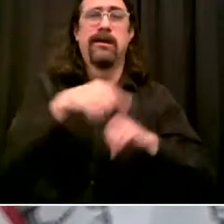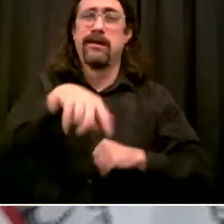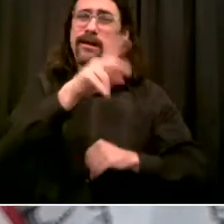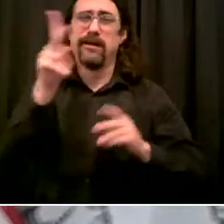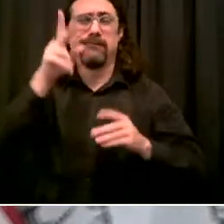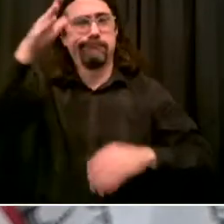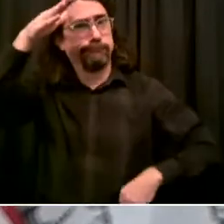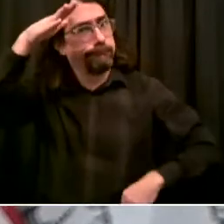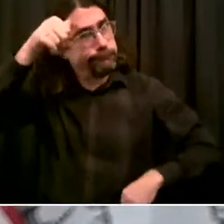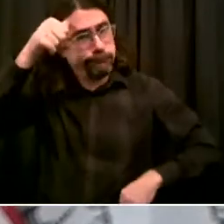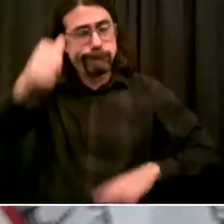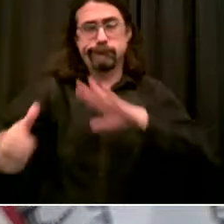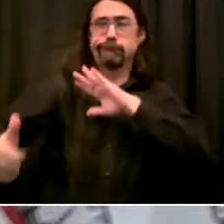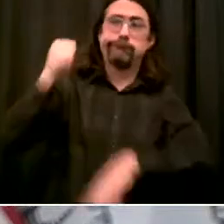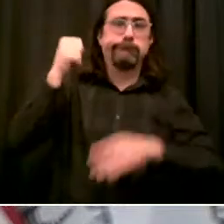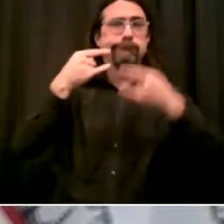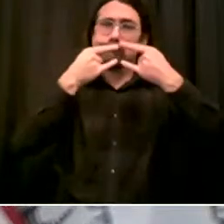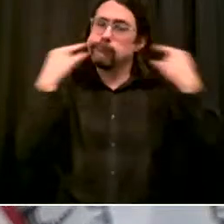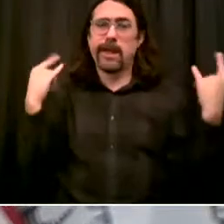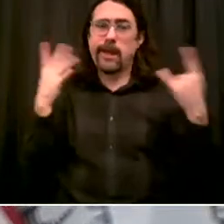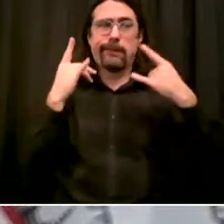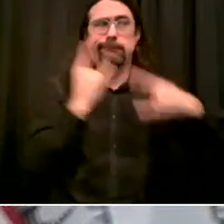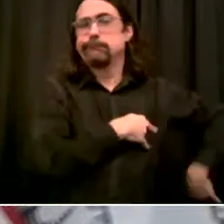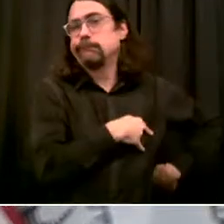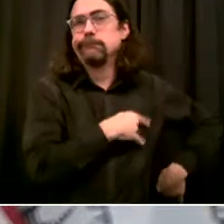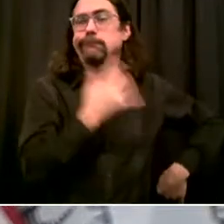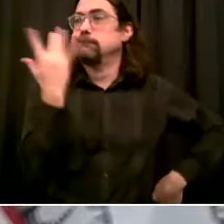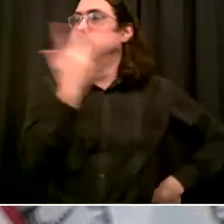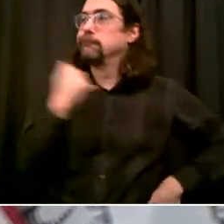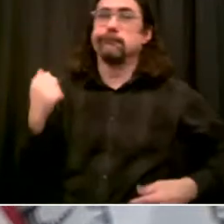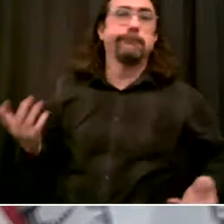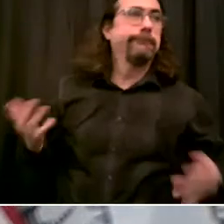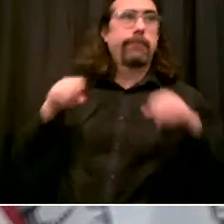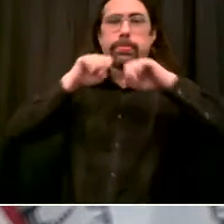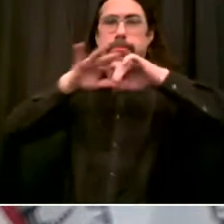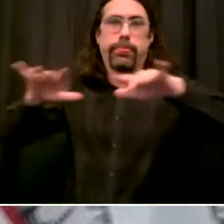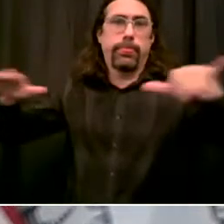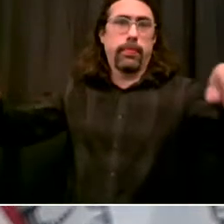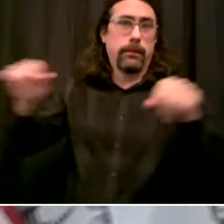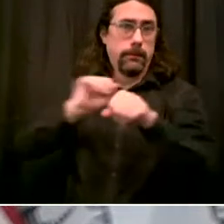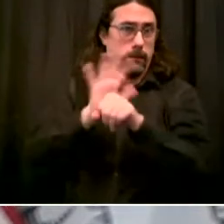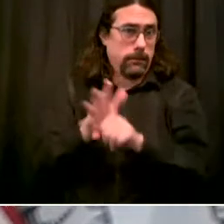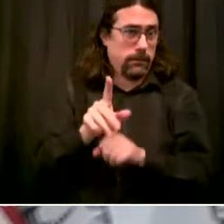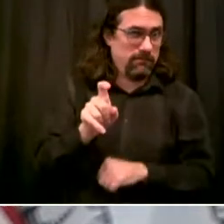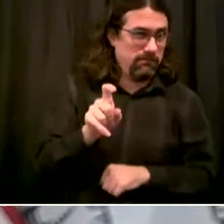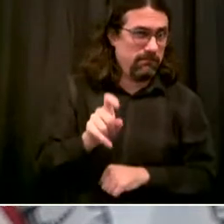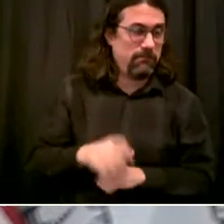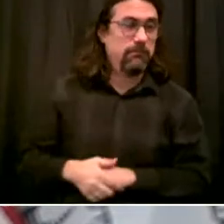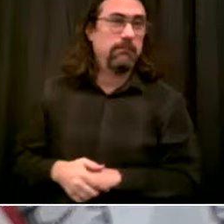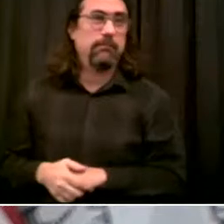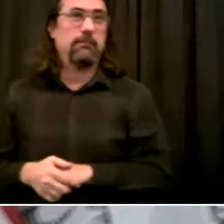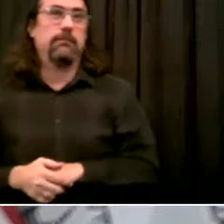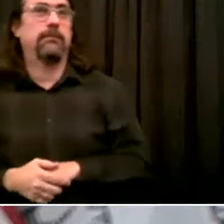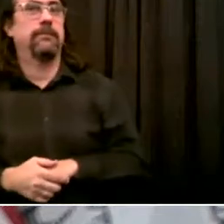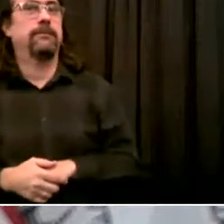TO IT, BUT WE KNOW EVERYONE IS